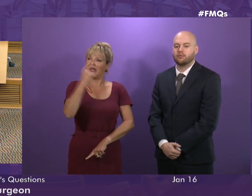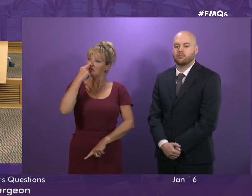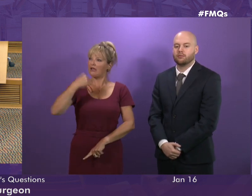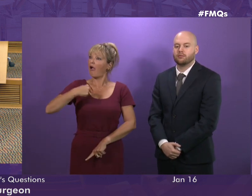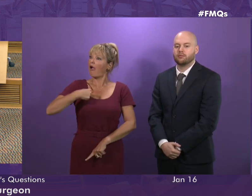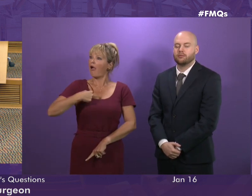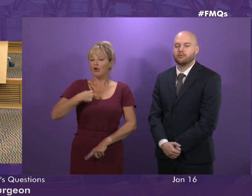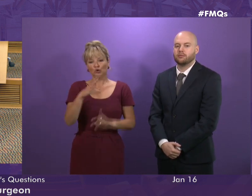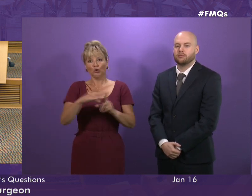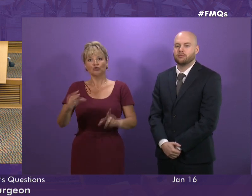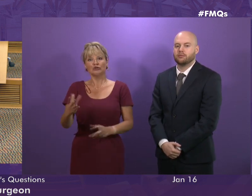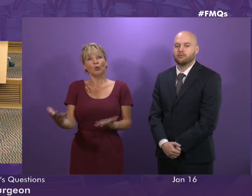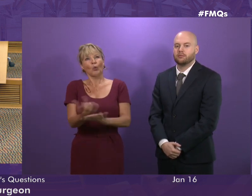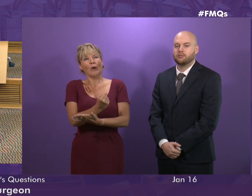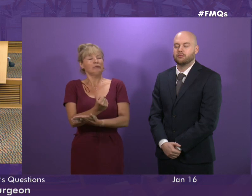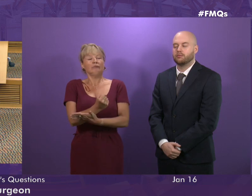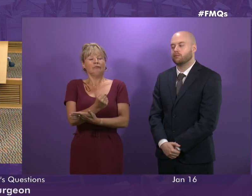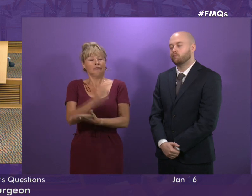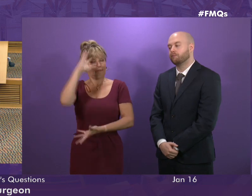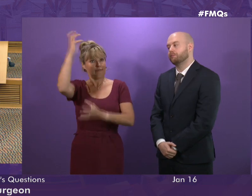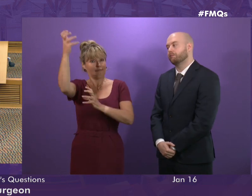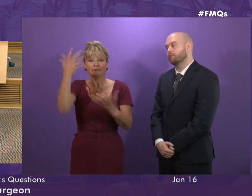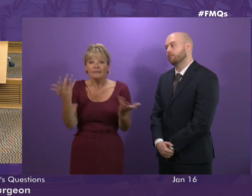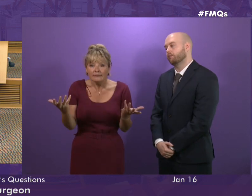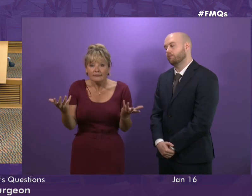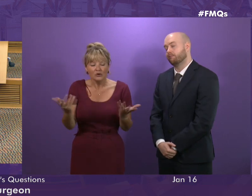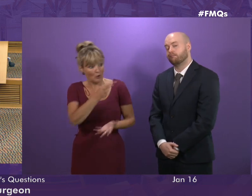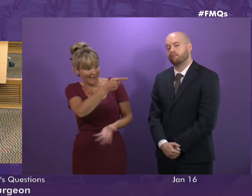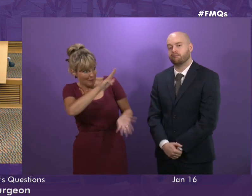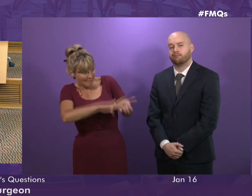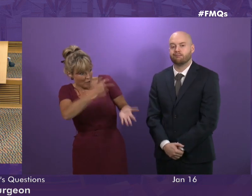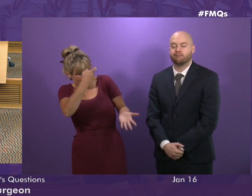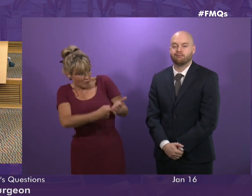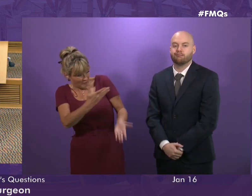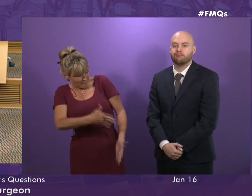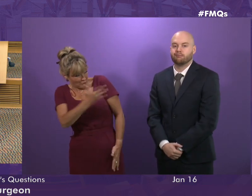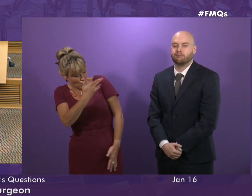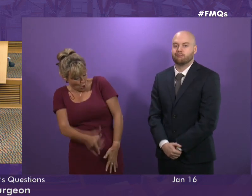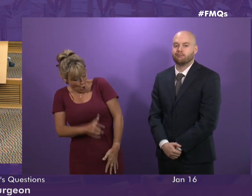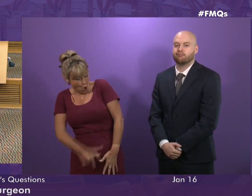their form of Brexit. If Mike Rumbles is confident in his view—I